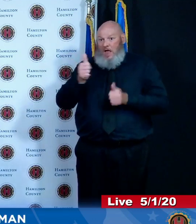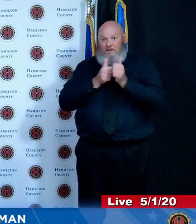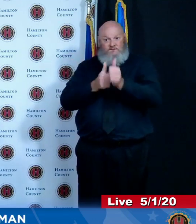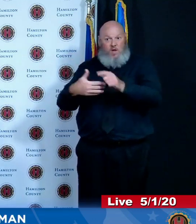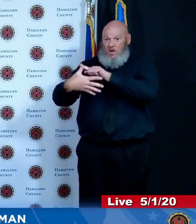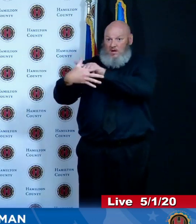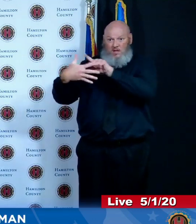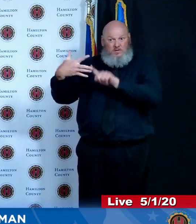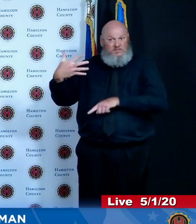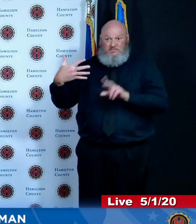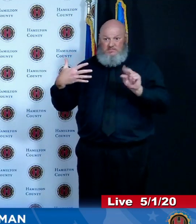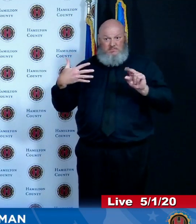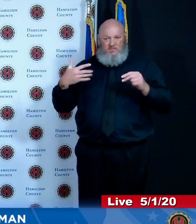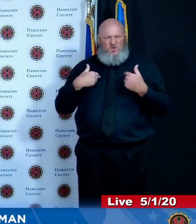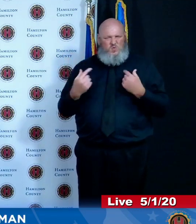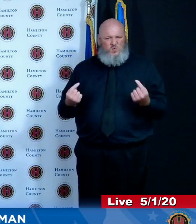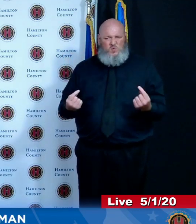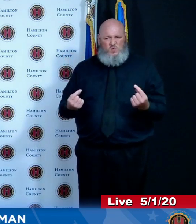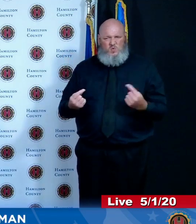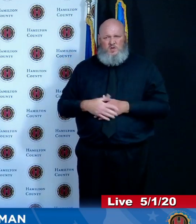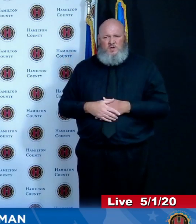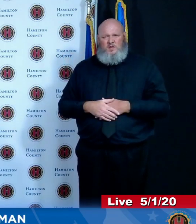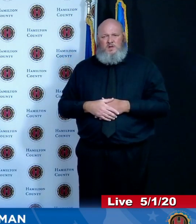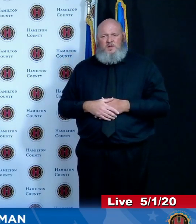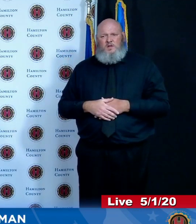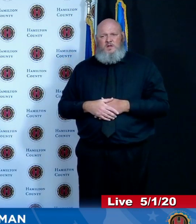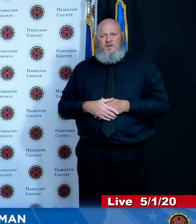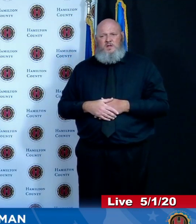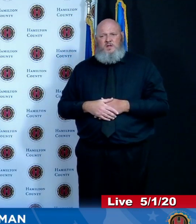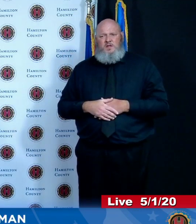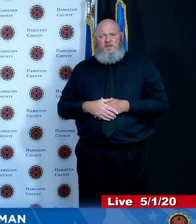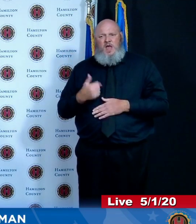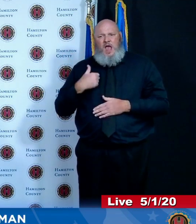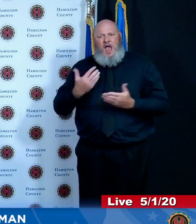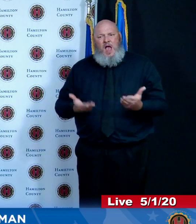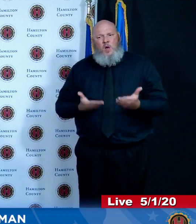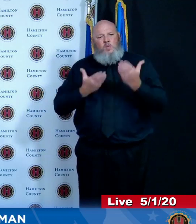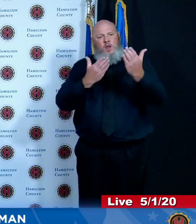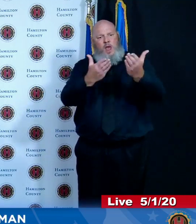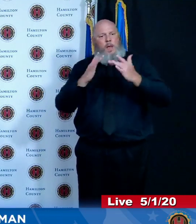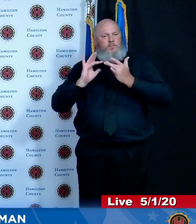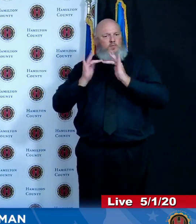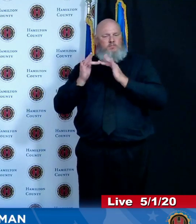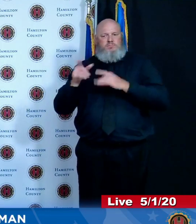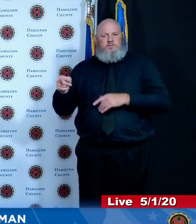HCPH.org and for the jurisdiction in which we serve we are going to do follow